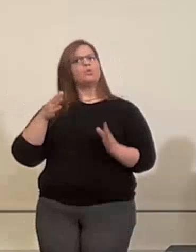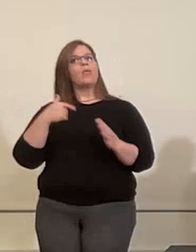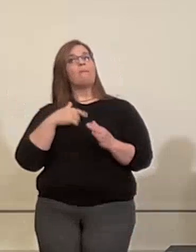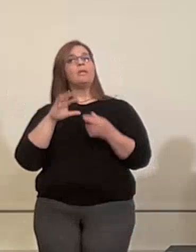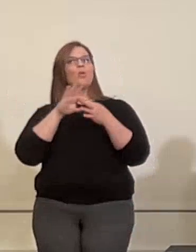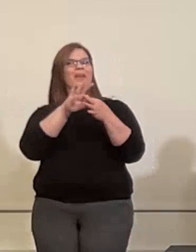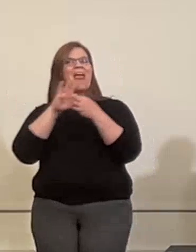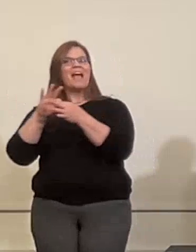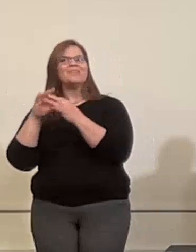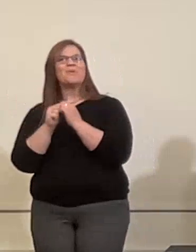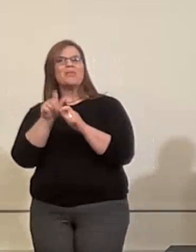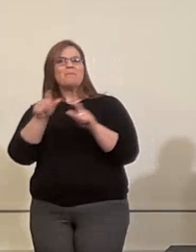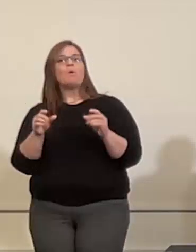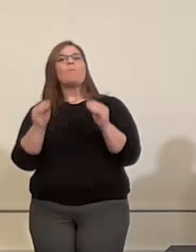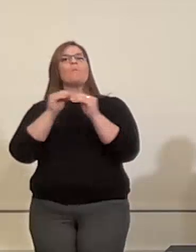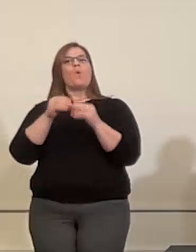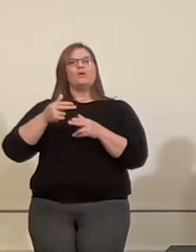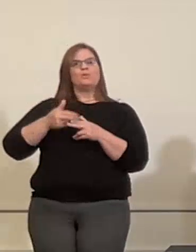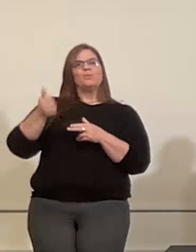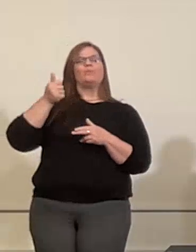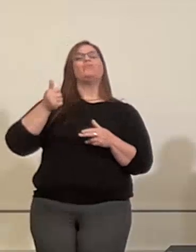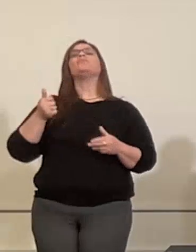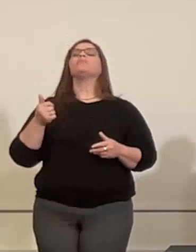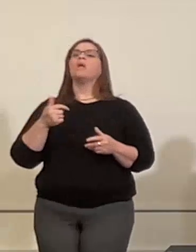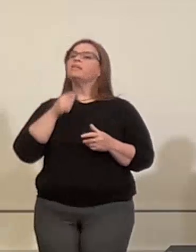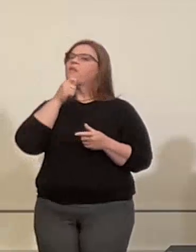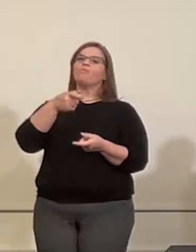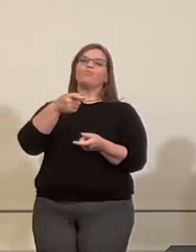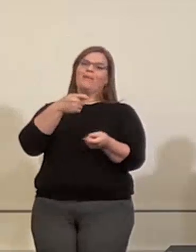It's not replacing human interaction, but it's allowing